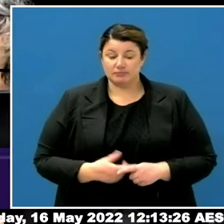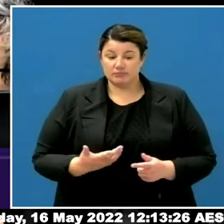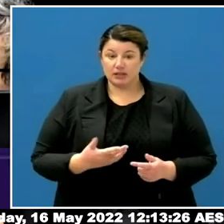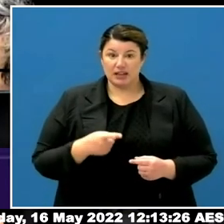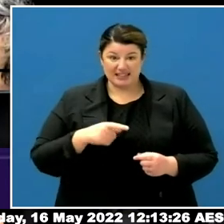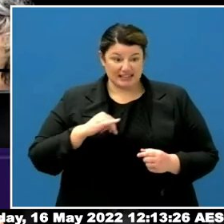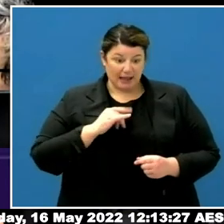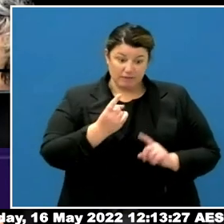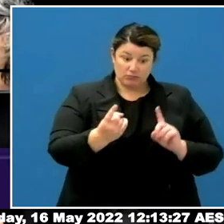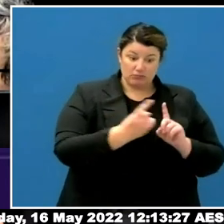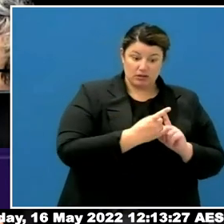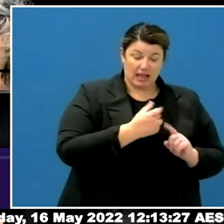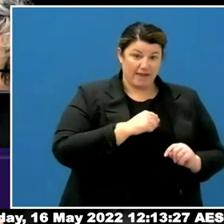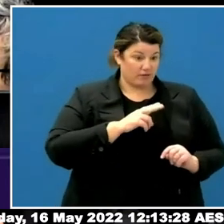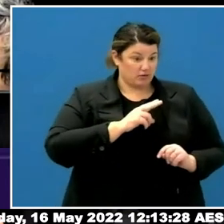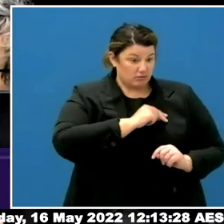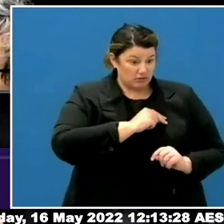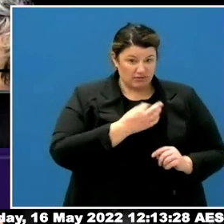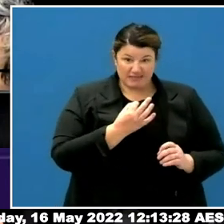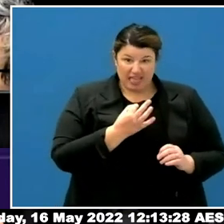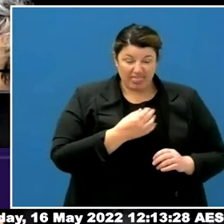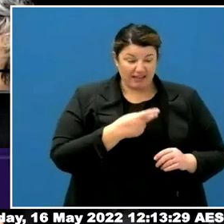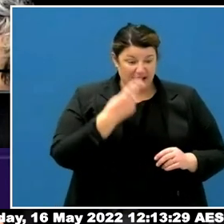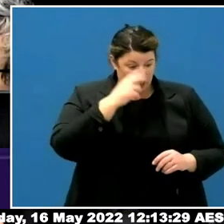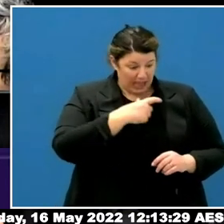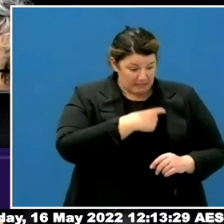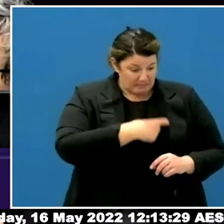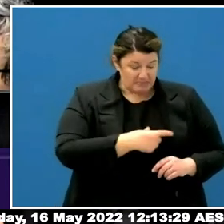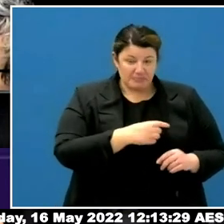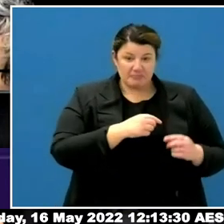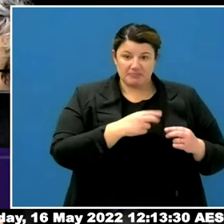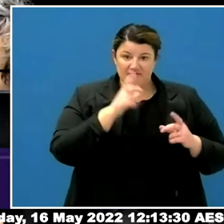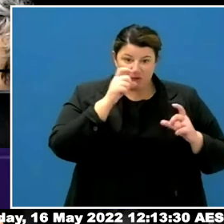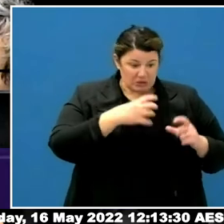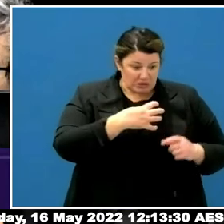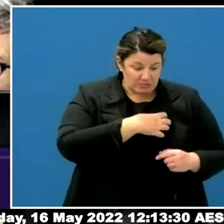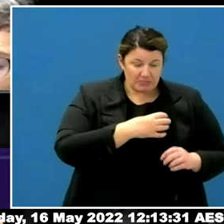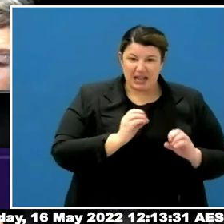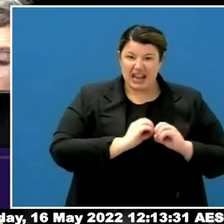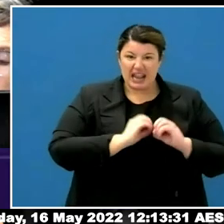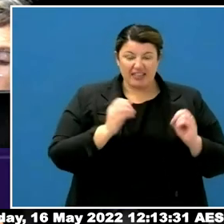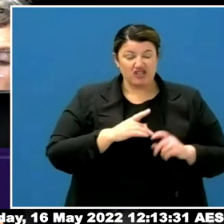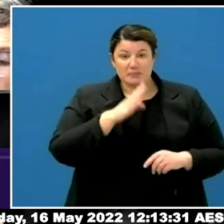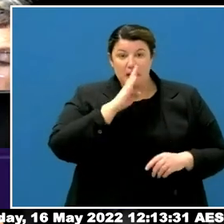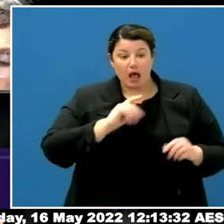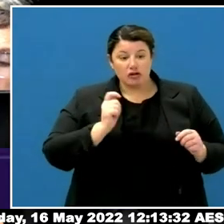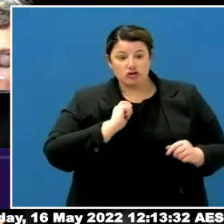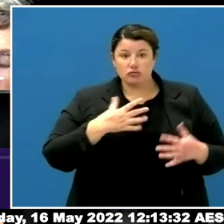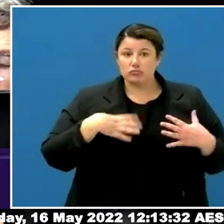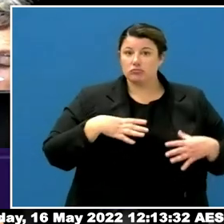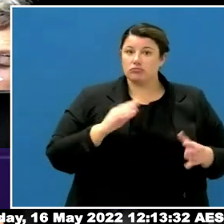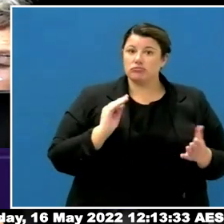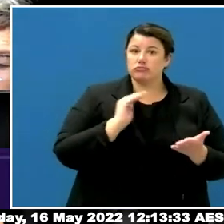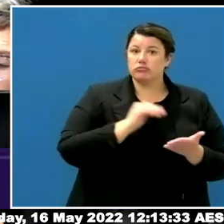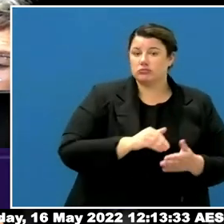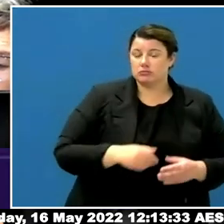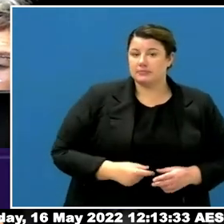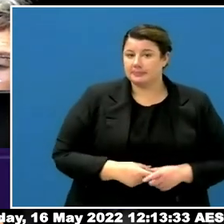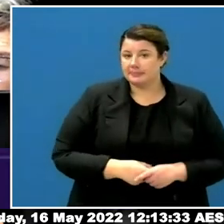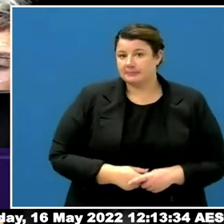Also in this email of 20 August 2018, you explain, don't you, why you're asking for these reports. SALLY: Yes.